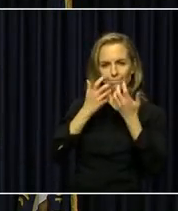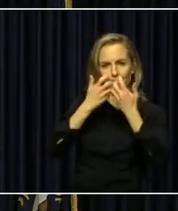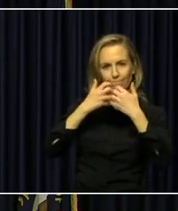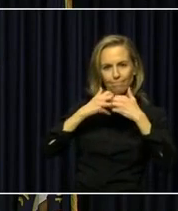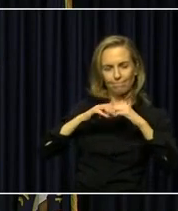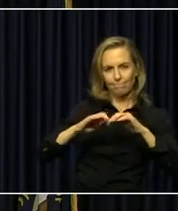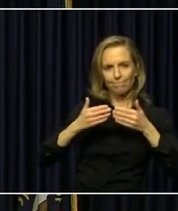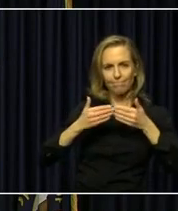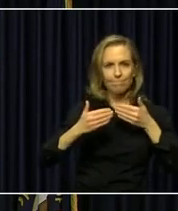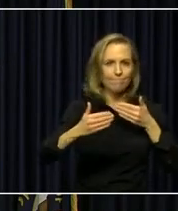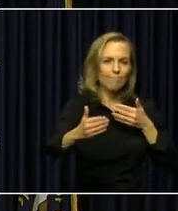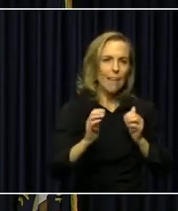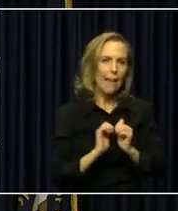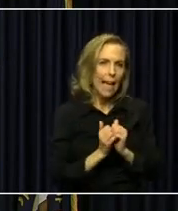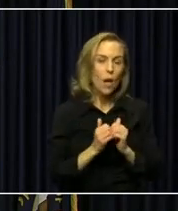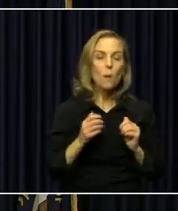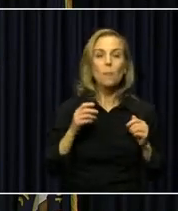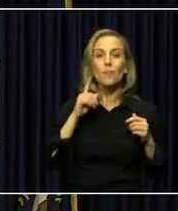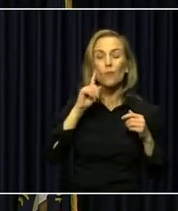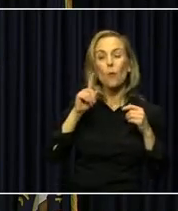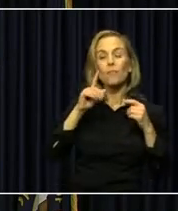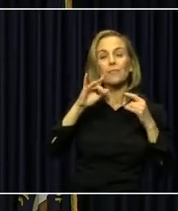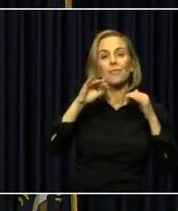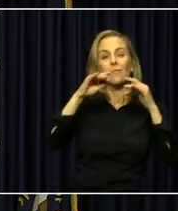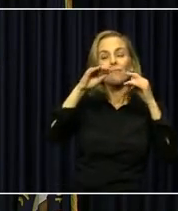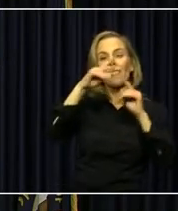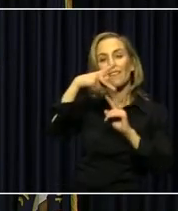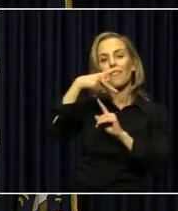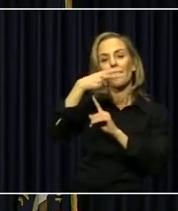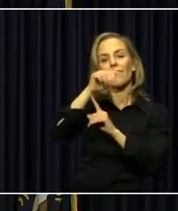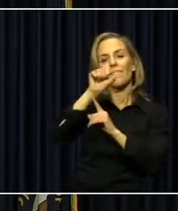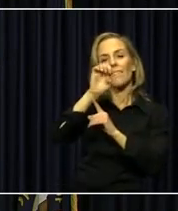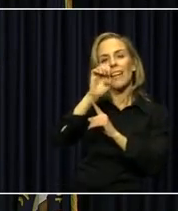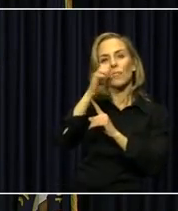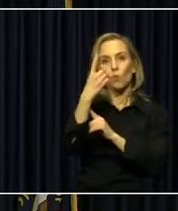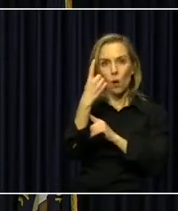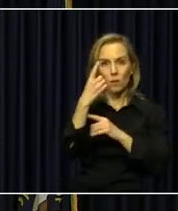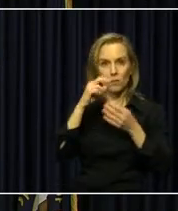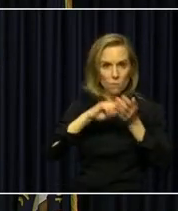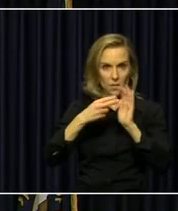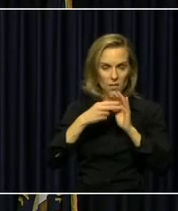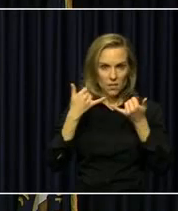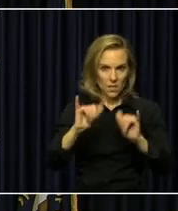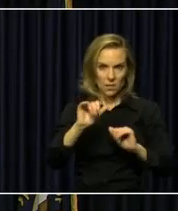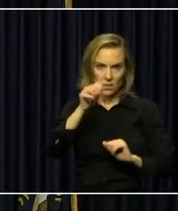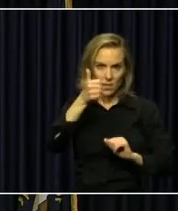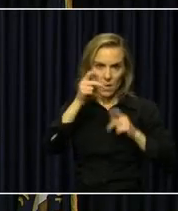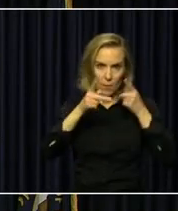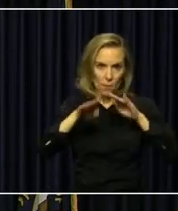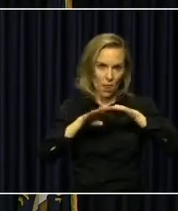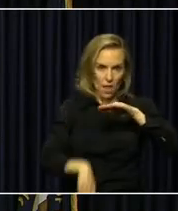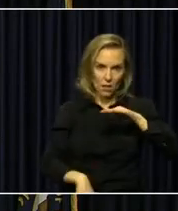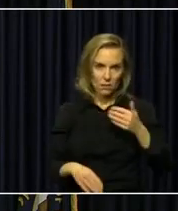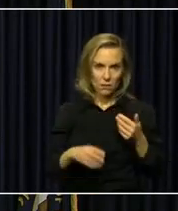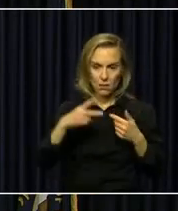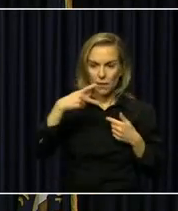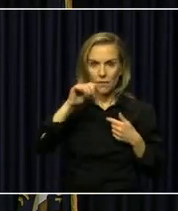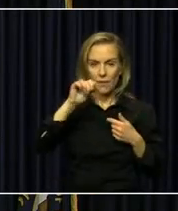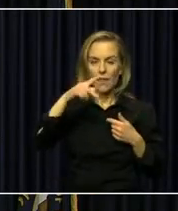HAS BEEN, AND I DON'T THINK WE OUGHT TO UNDO ALL THE CHANGES IN REGULATIONS WE HAVE HAD TO ALLOW